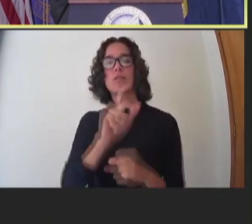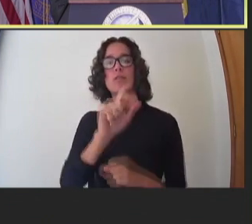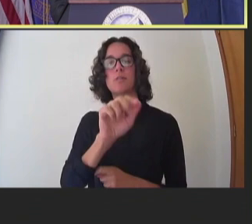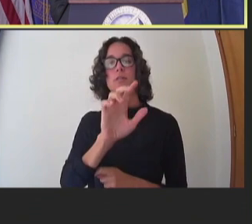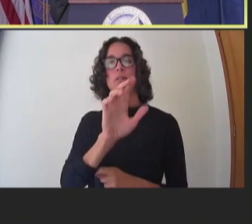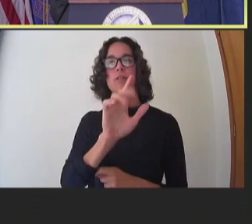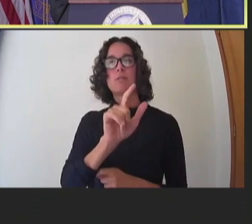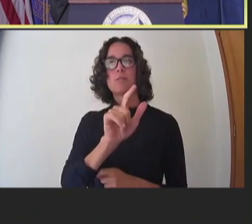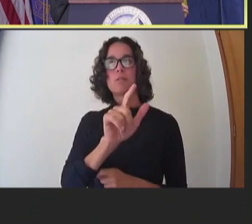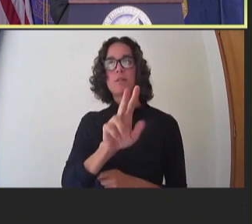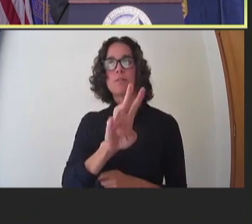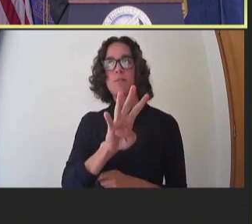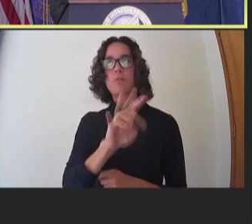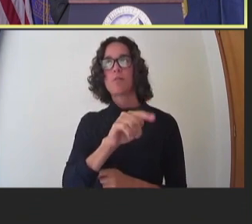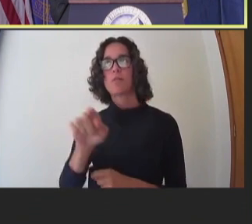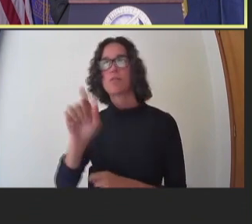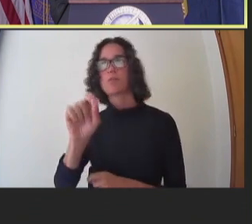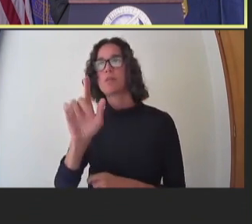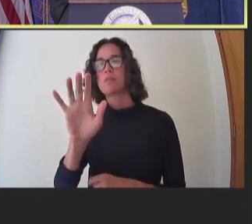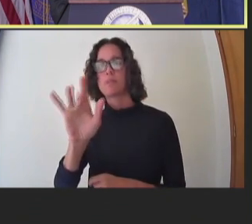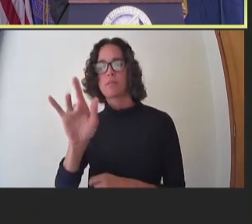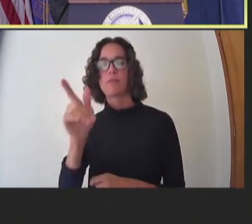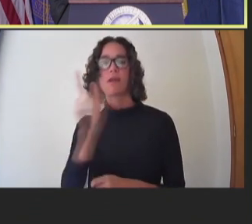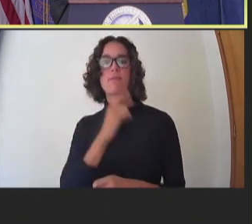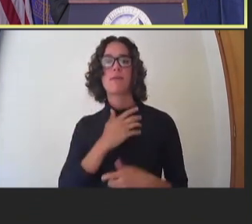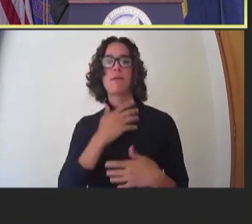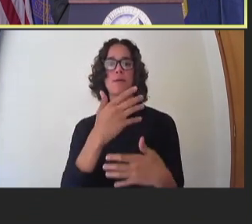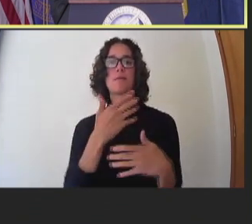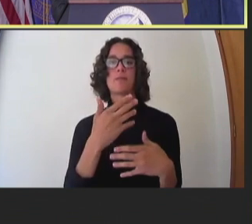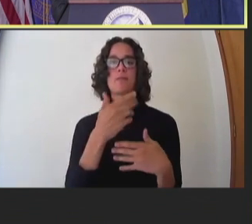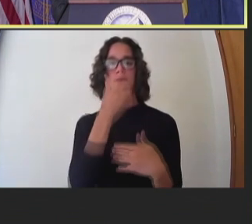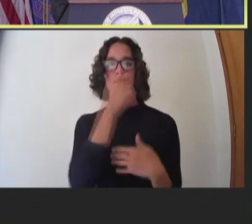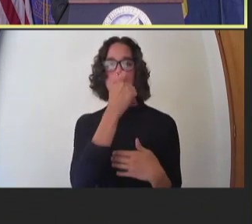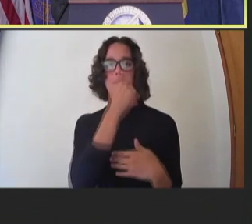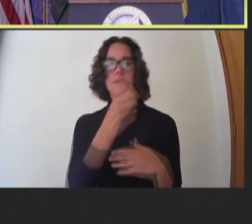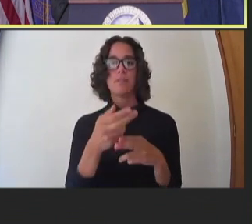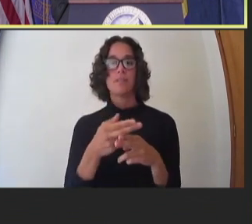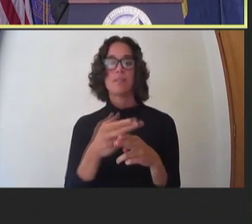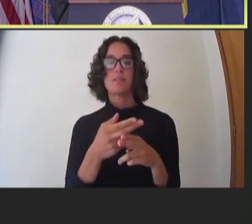disease season emphasized the need to continue to work collaboratively across the immunization